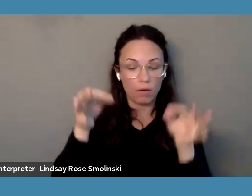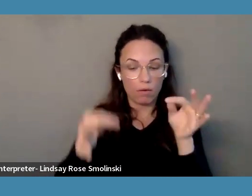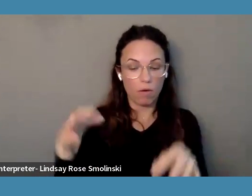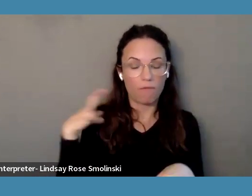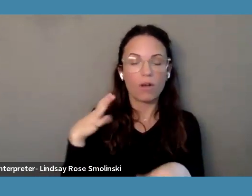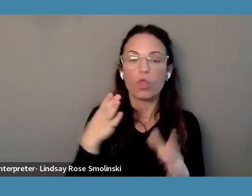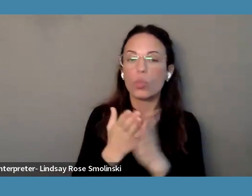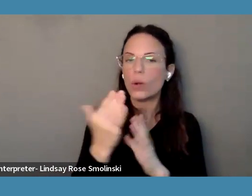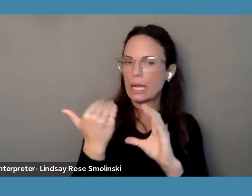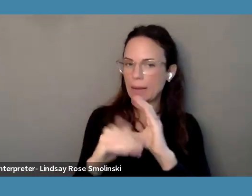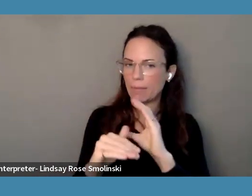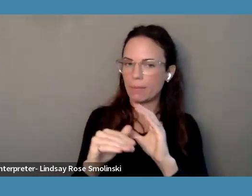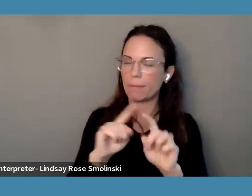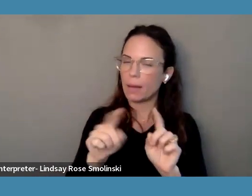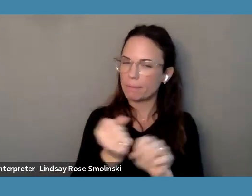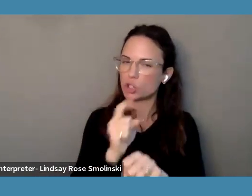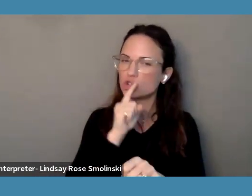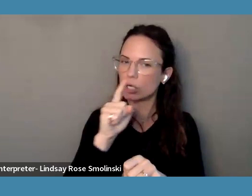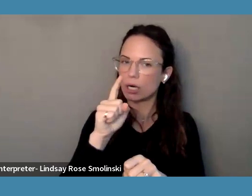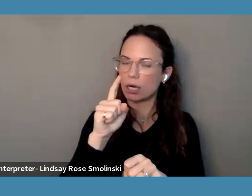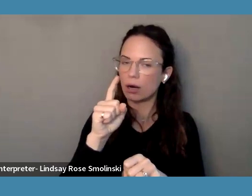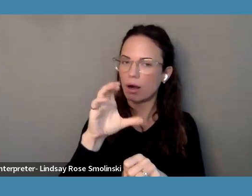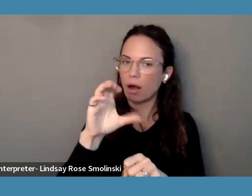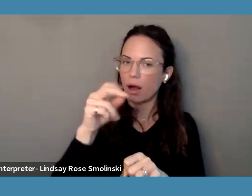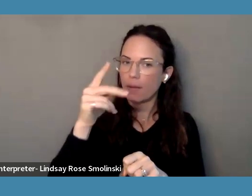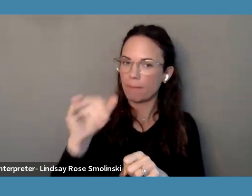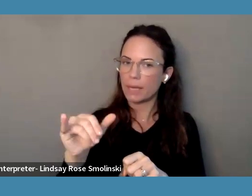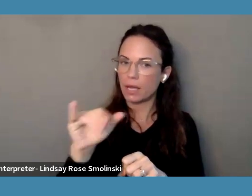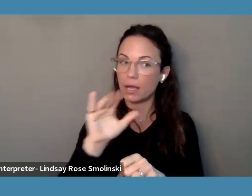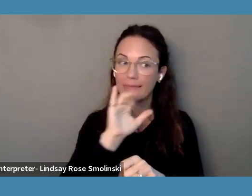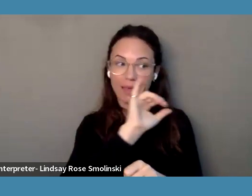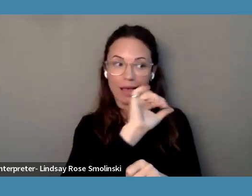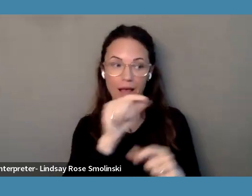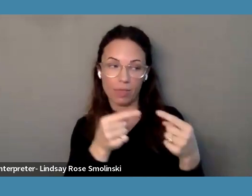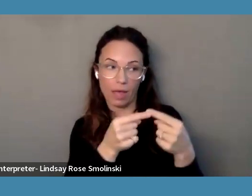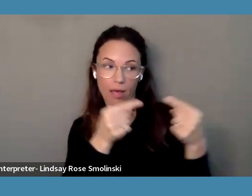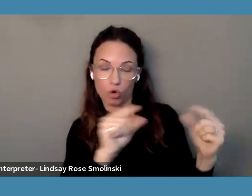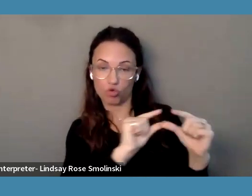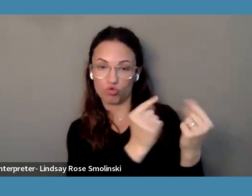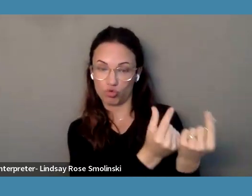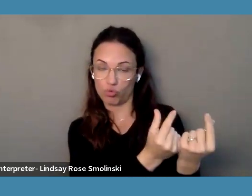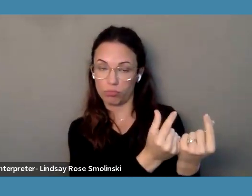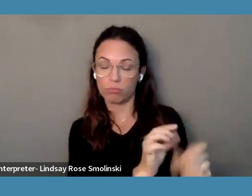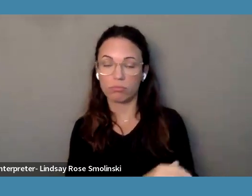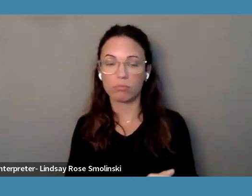but you need to be sure to copy opposing counsel. So it's pretty common